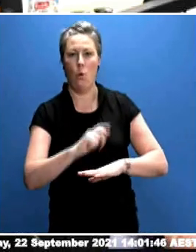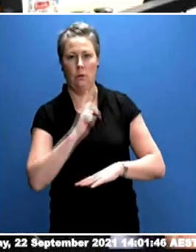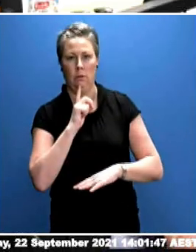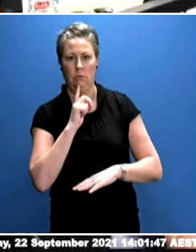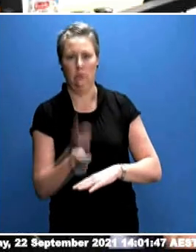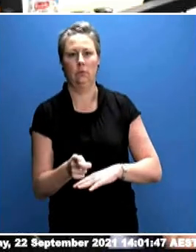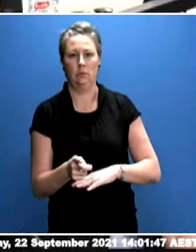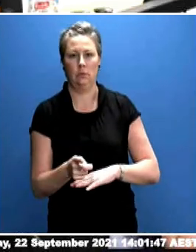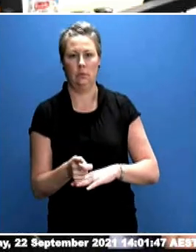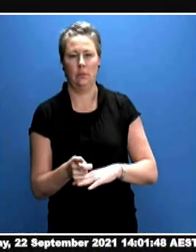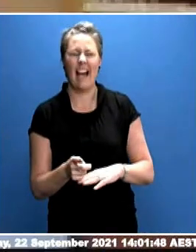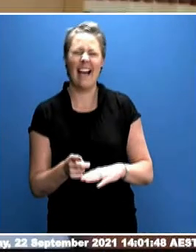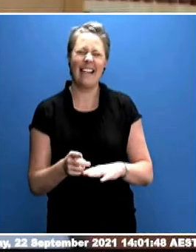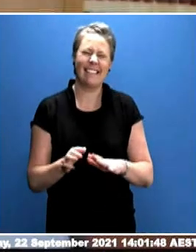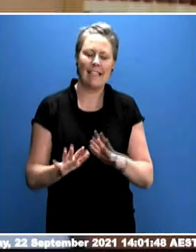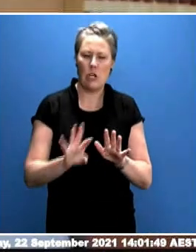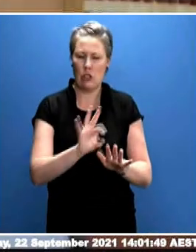It's not quite correct, Mr Power.